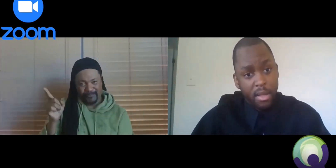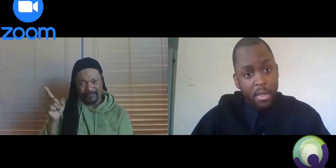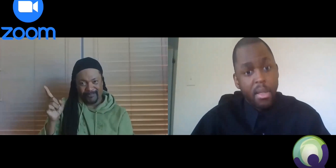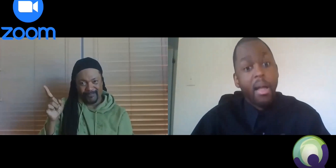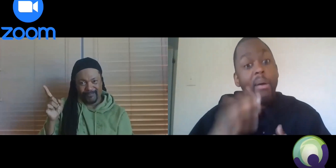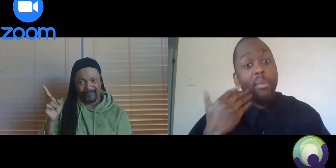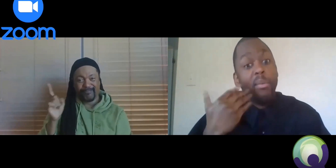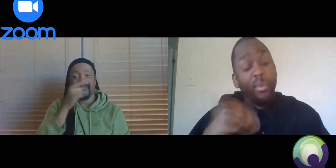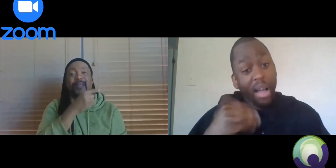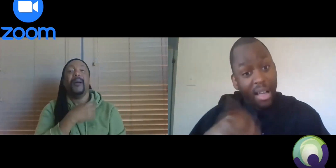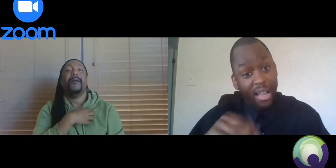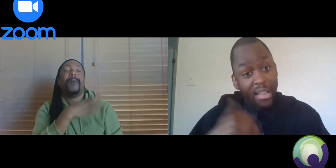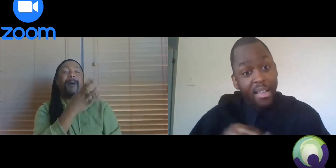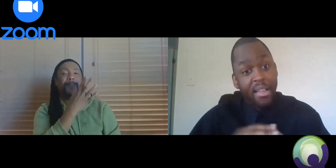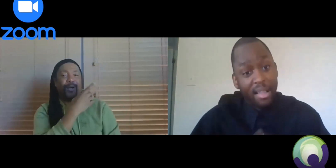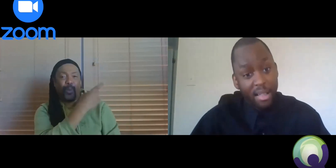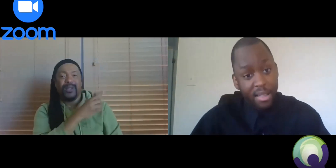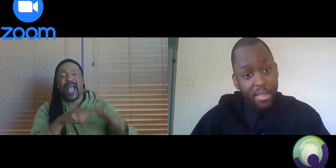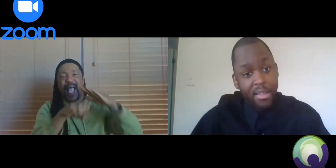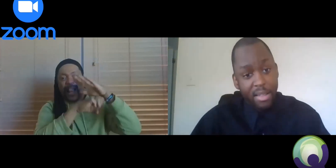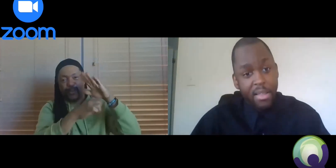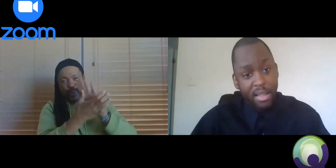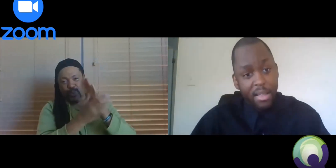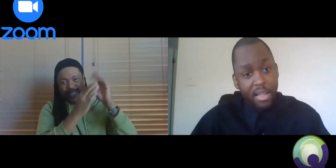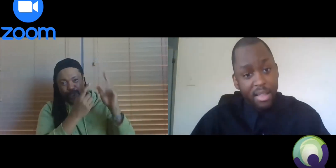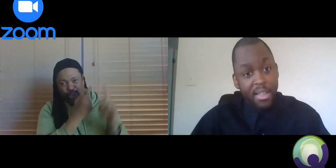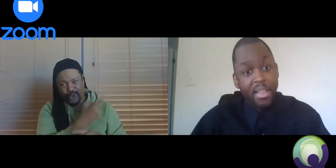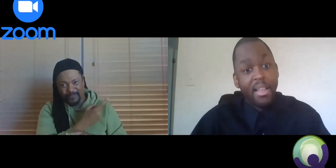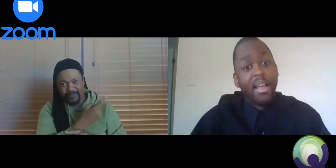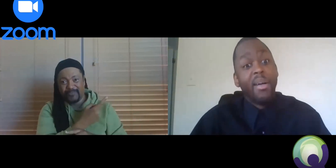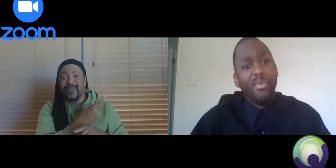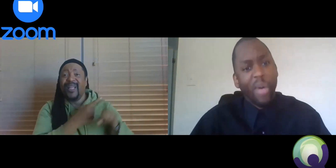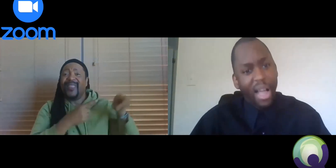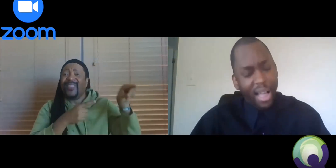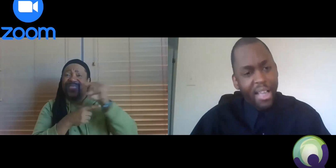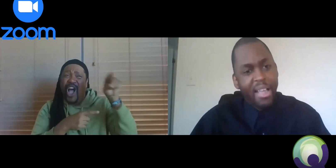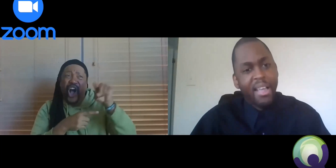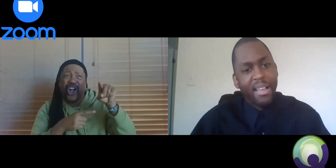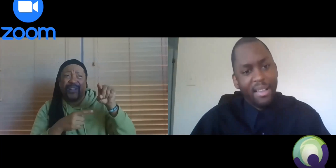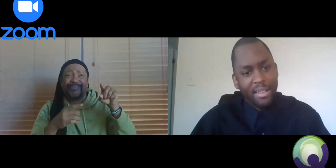my father was a music teacher, and my mother was an elementary school teacher. They were